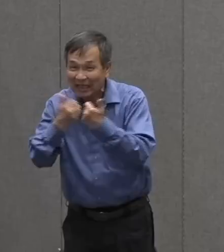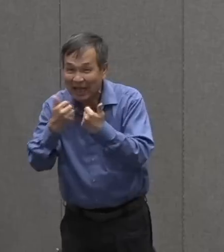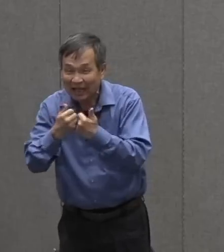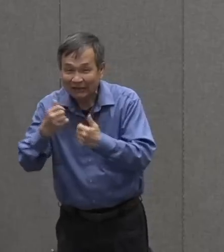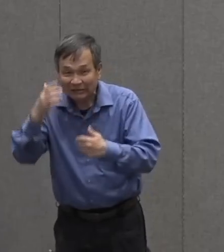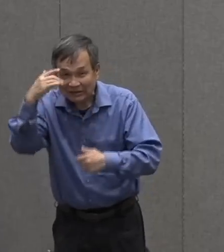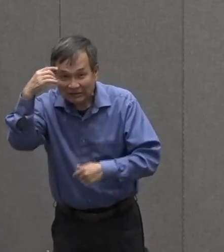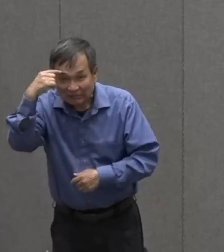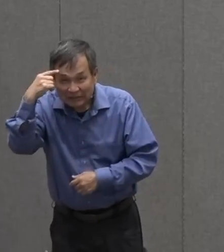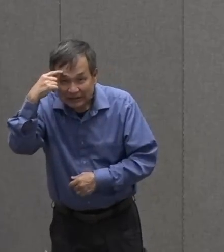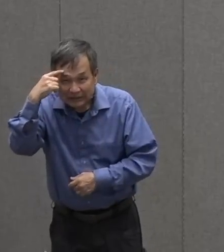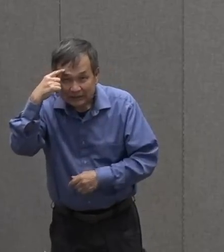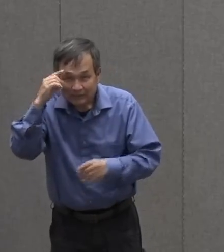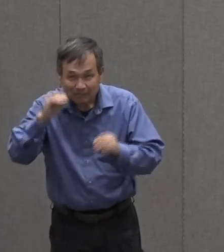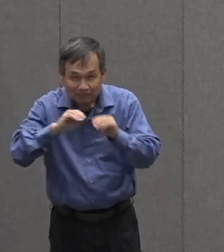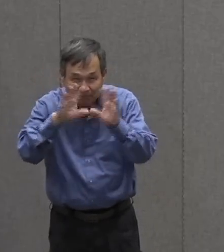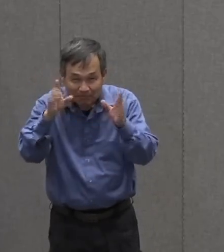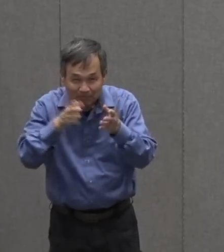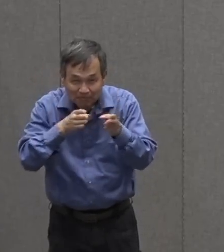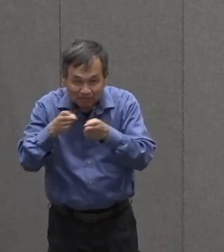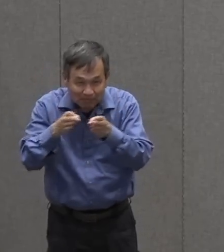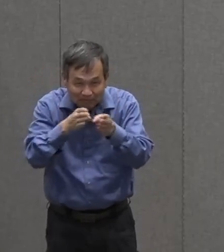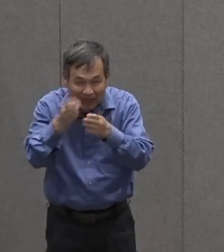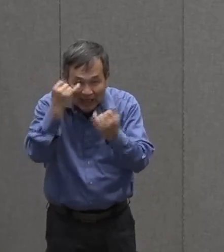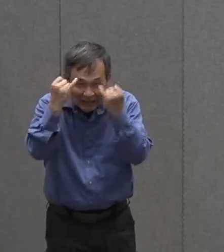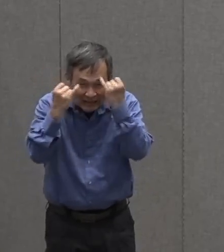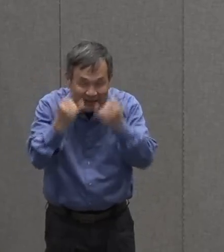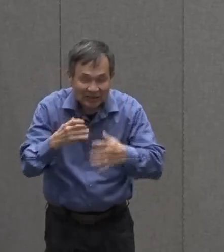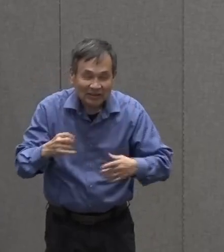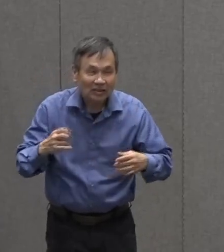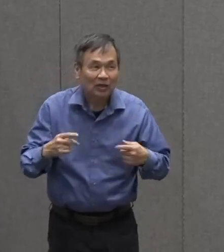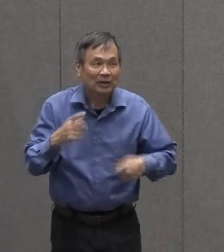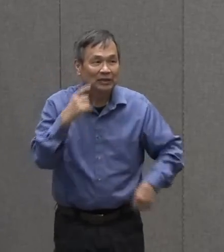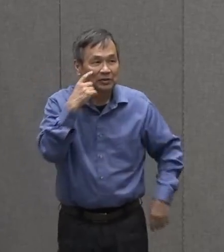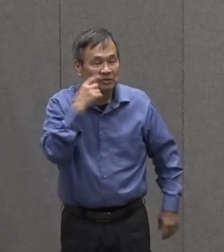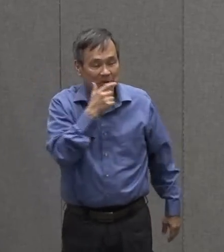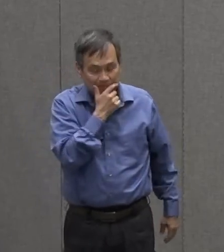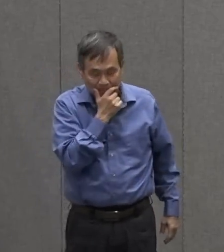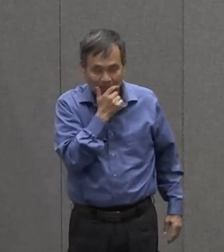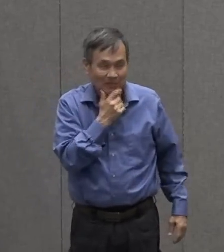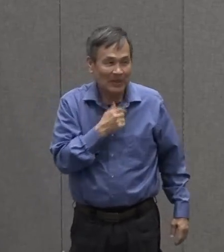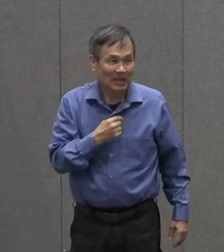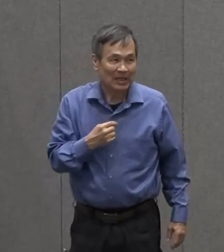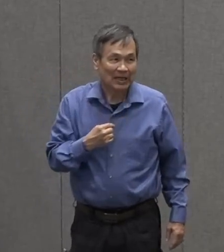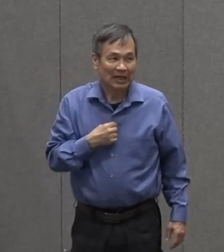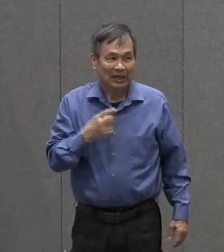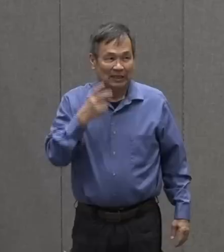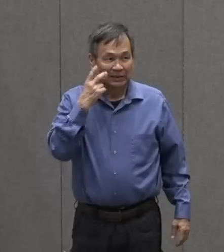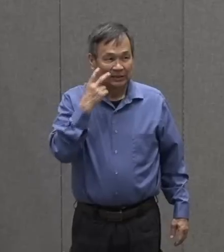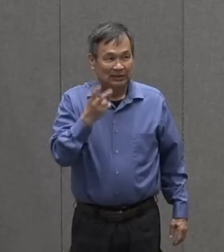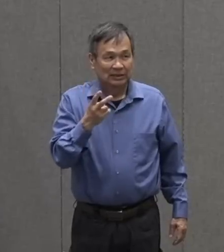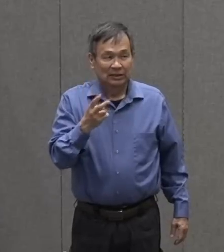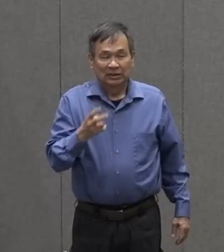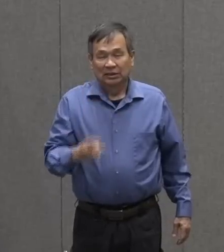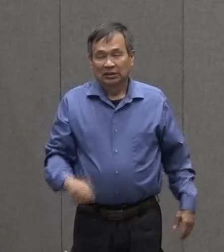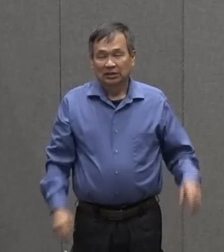it's all about that. Well, I mean, I'm just thinking about though. I only see like, one five up there.